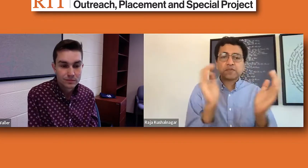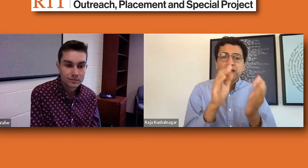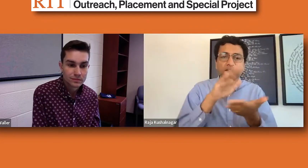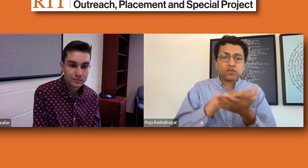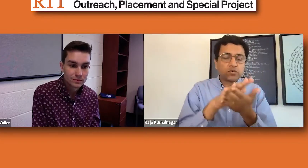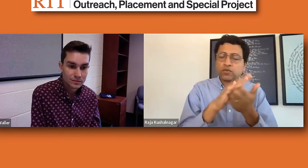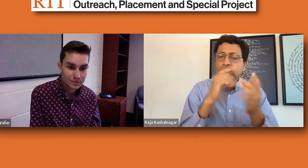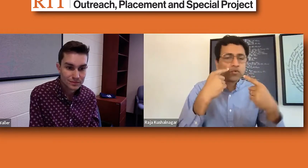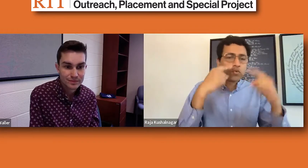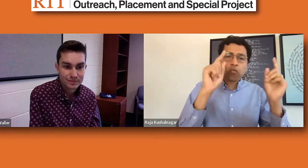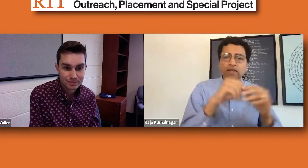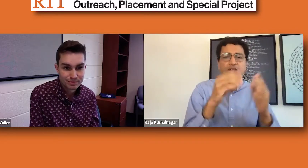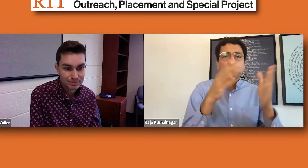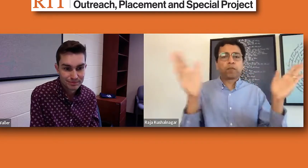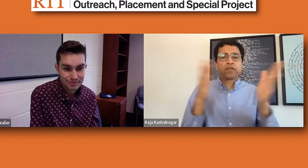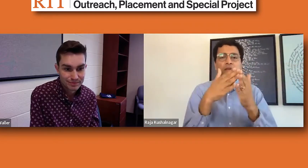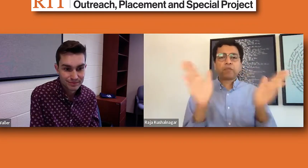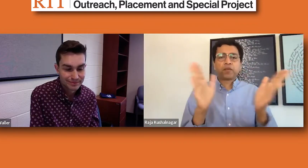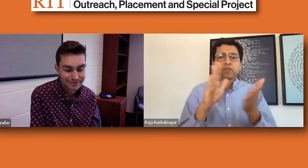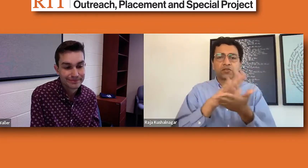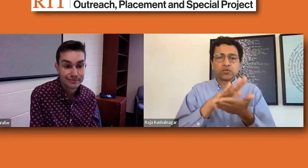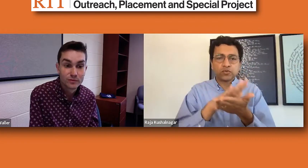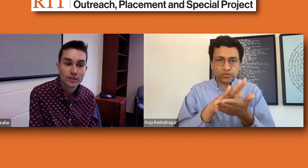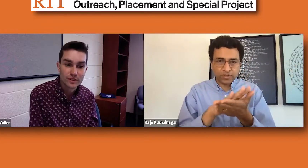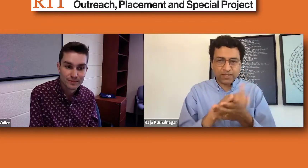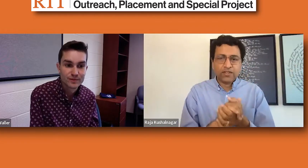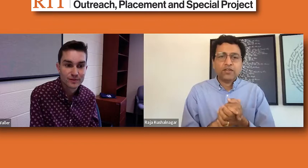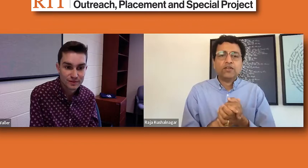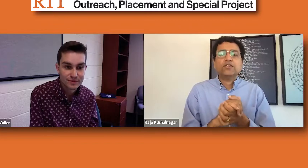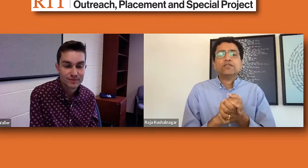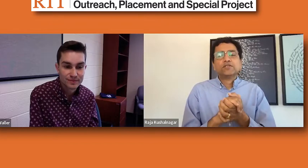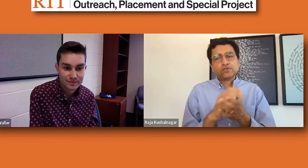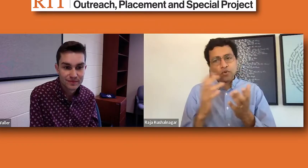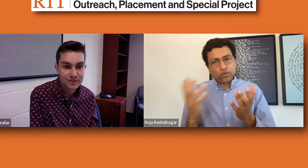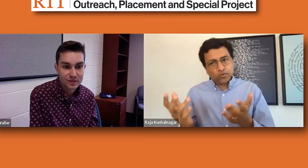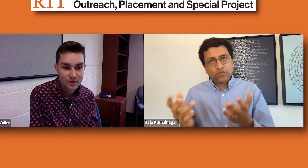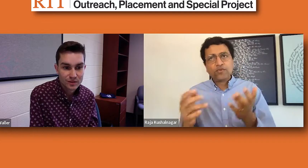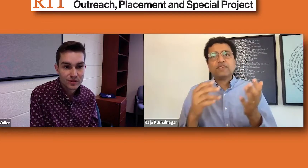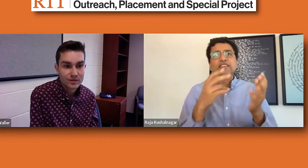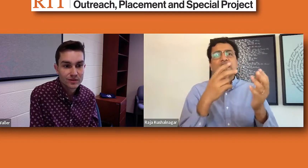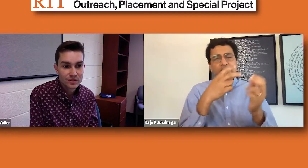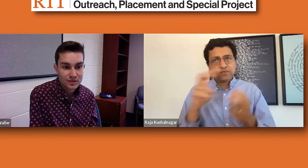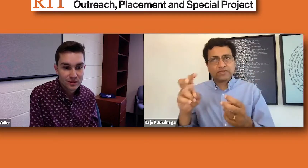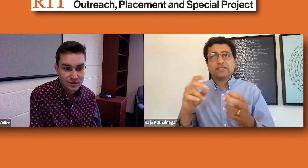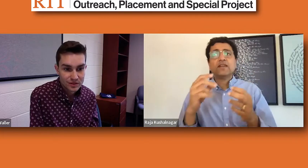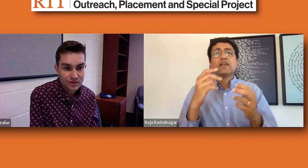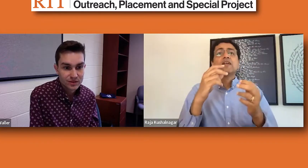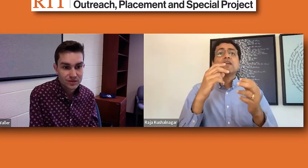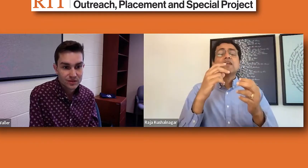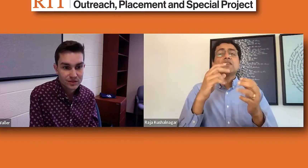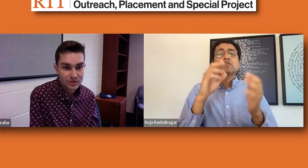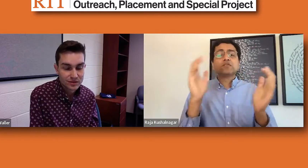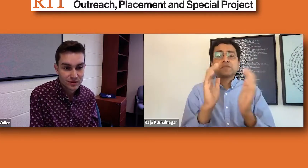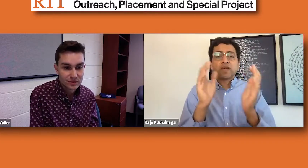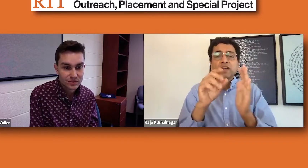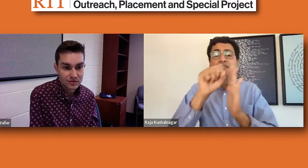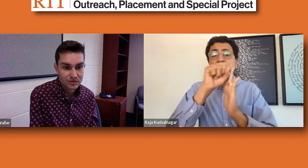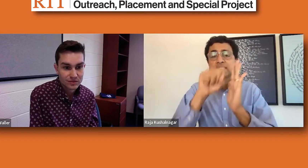So I relied on old strategies. I tried to rely on old strategies, but that only worked mostly for small academic environments.